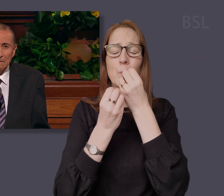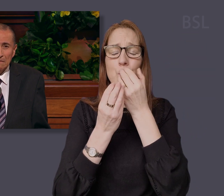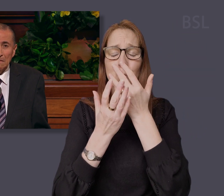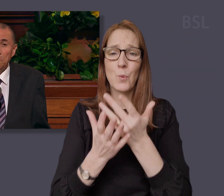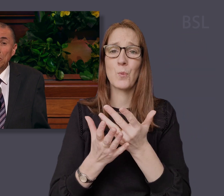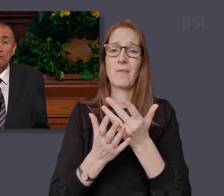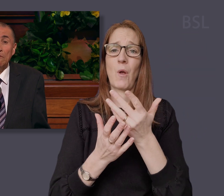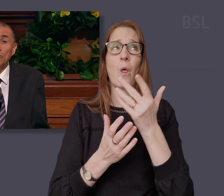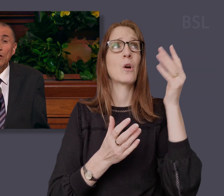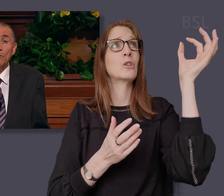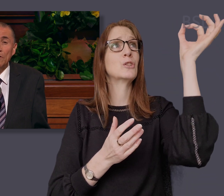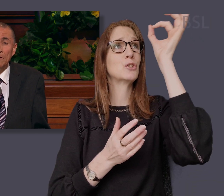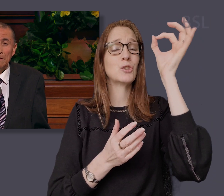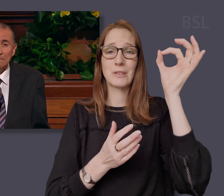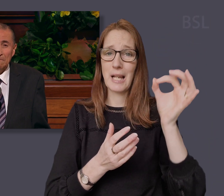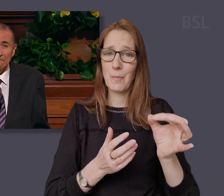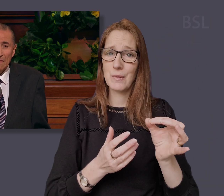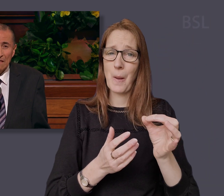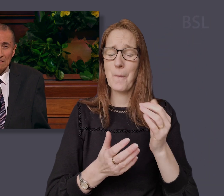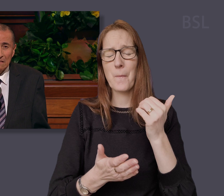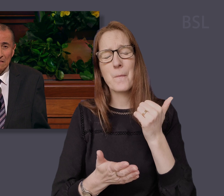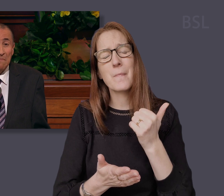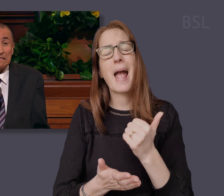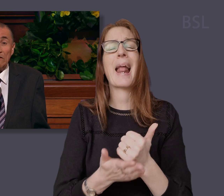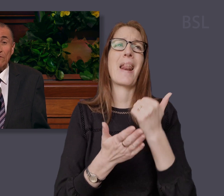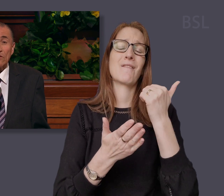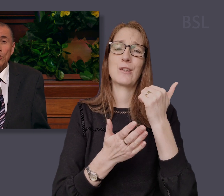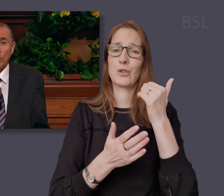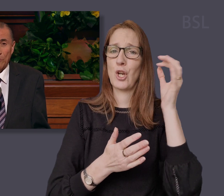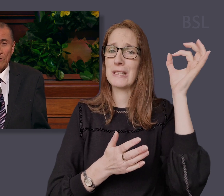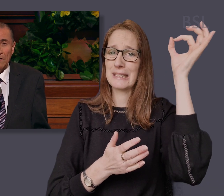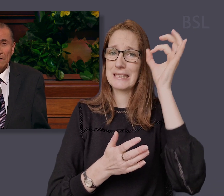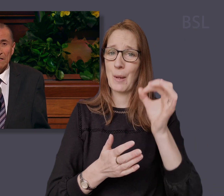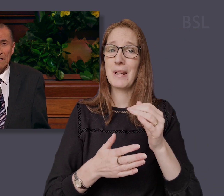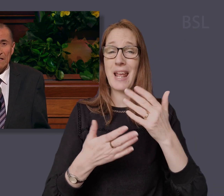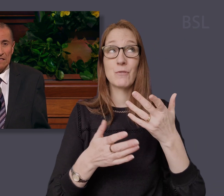the Beautiful Shepherd, the Magnificent Shepherd,